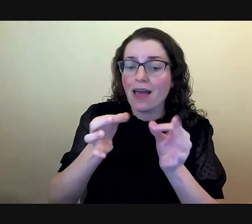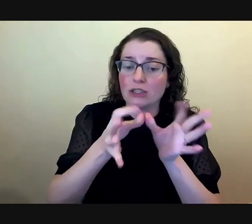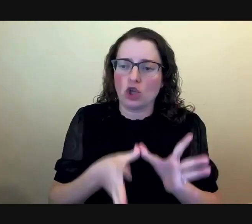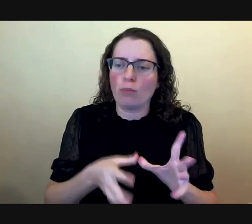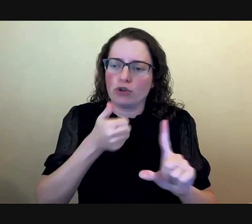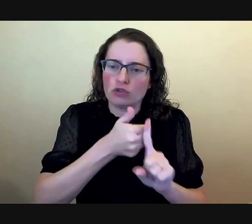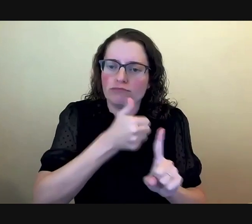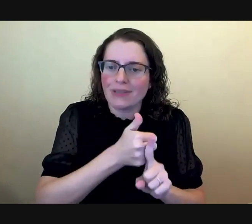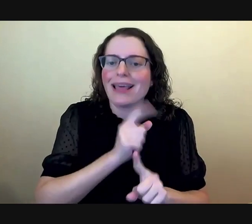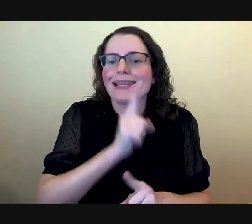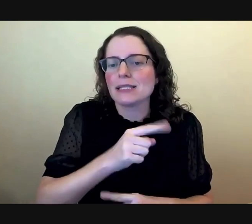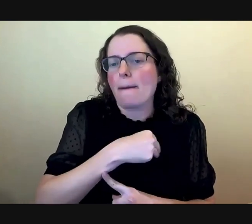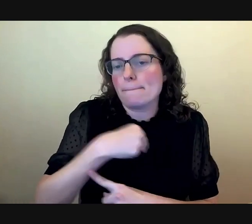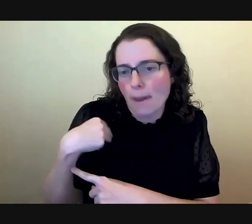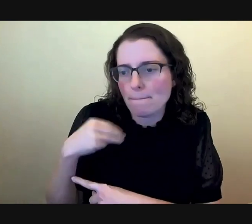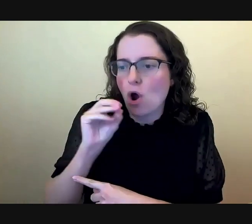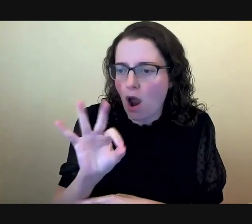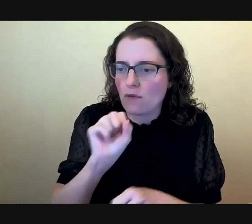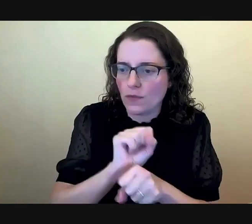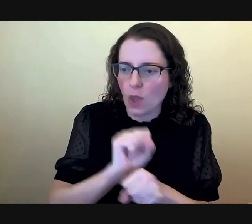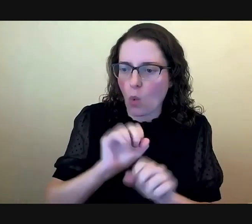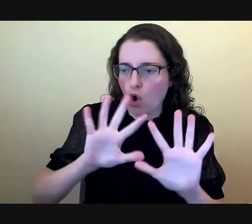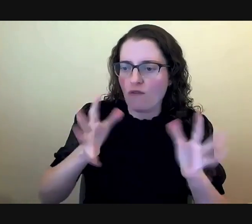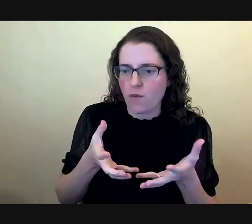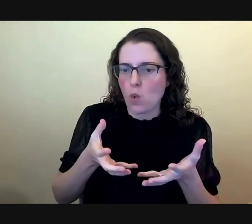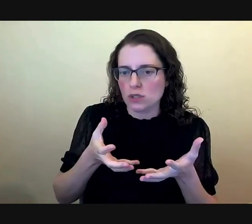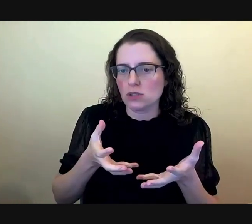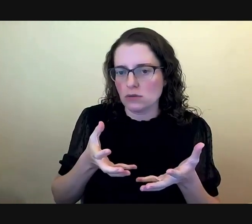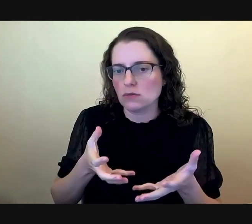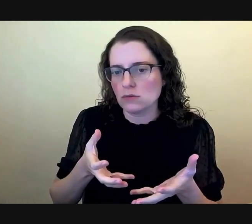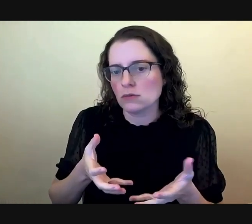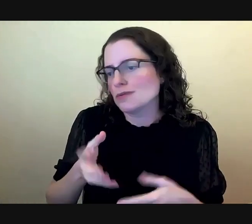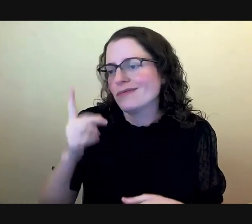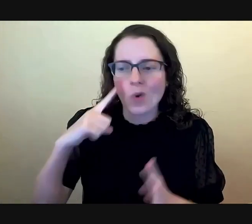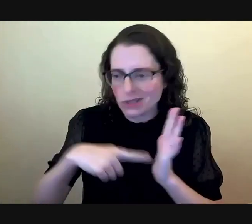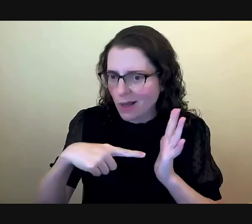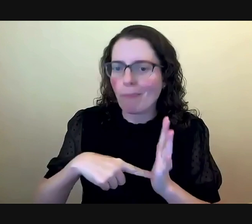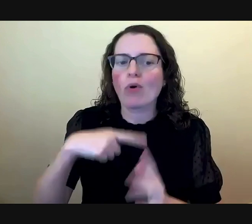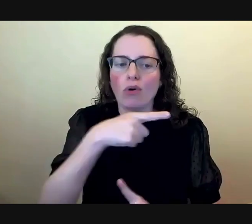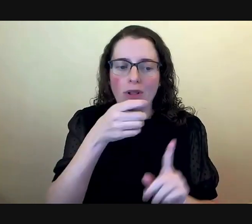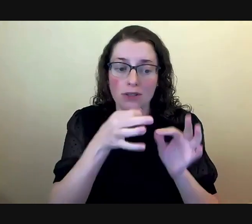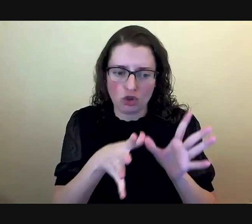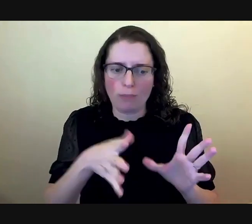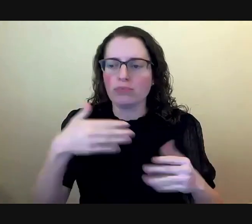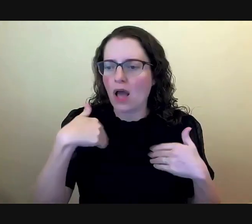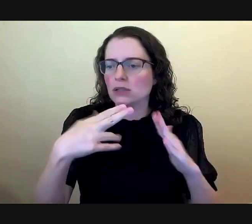So the first one would be the interpreter themselves is now a member of the workforce.